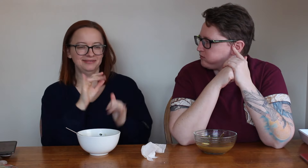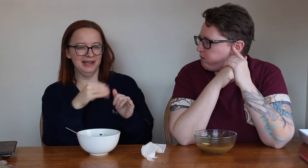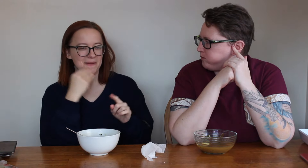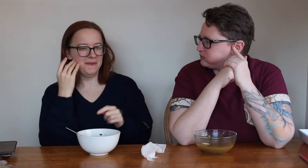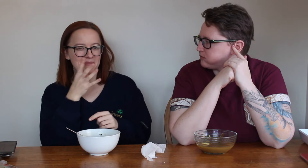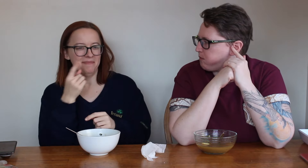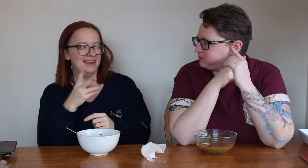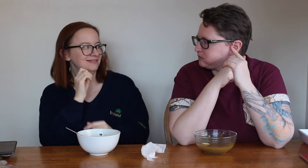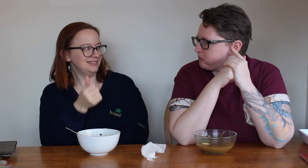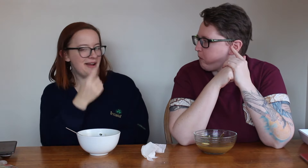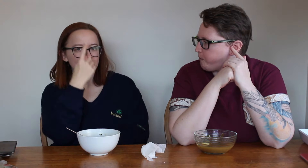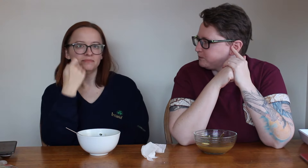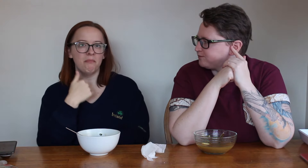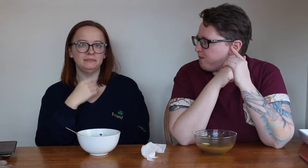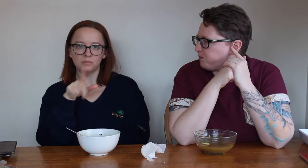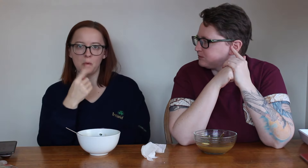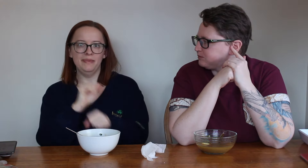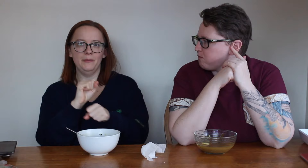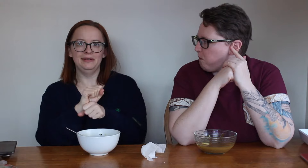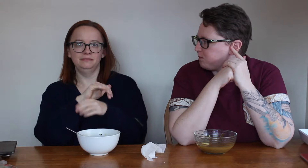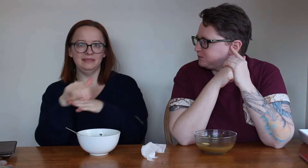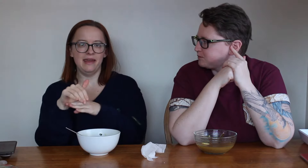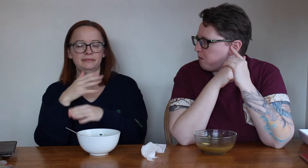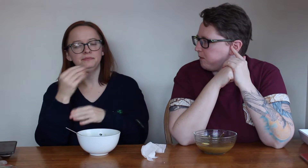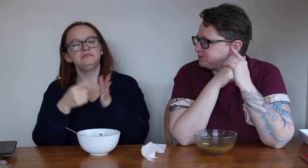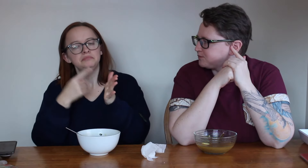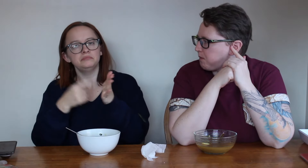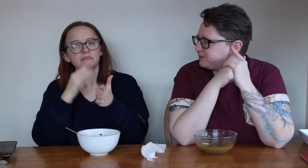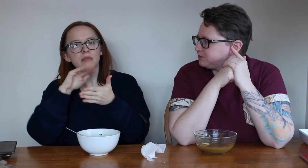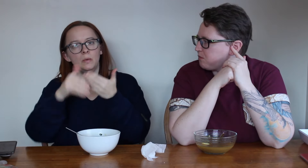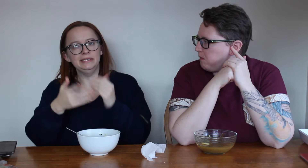It's not easy. -No, it's not easy at all.